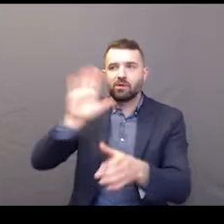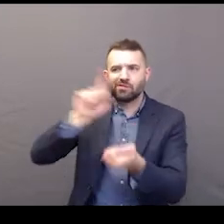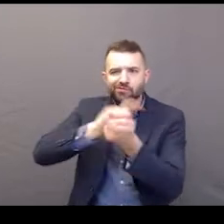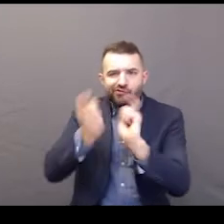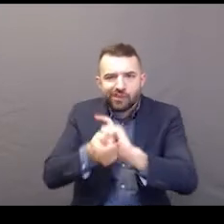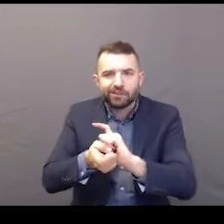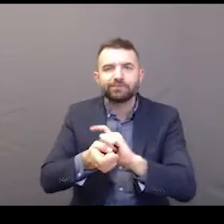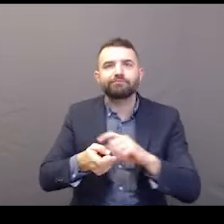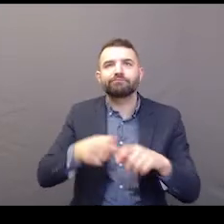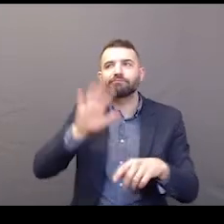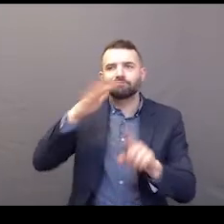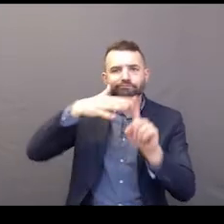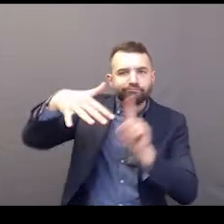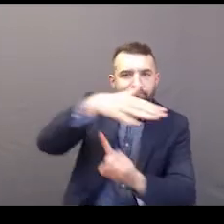and what you can expect in the coming months.